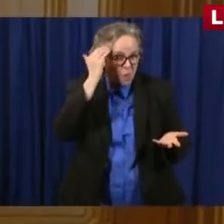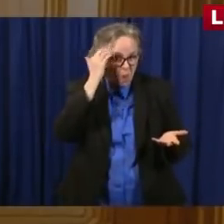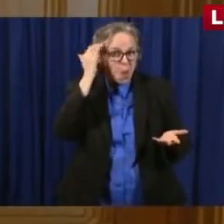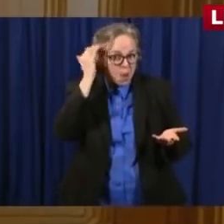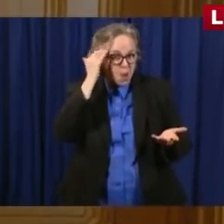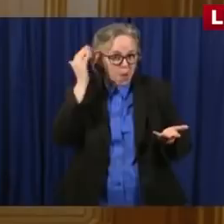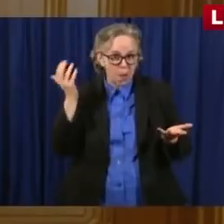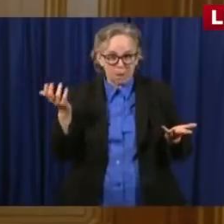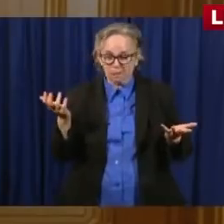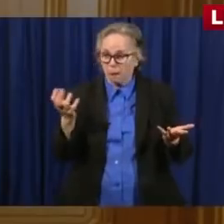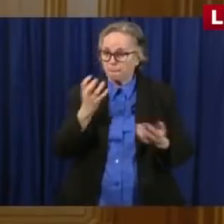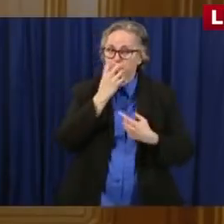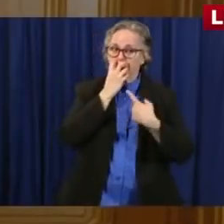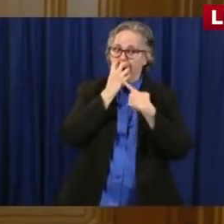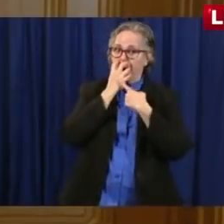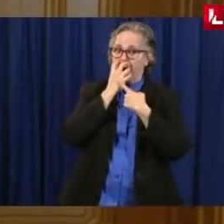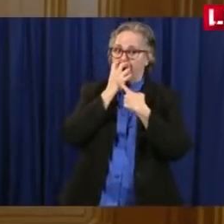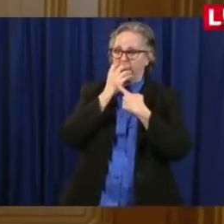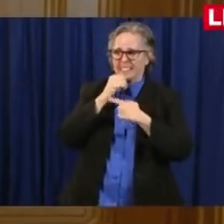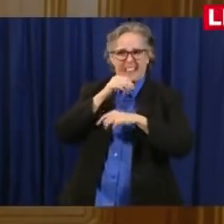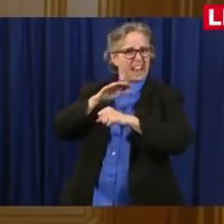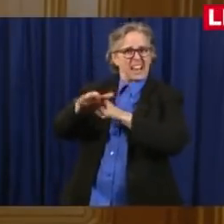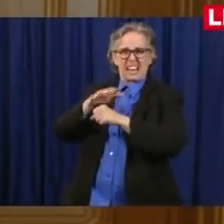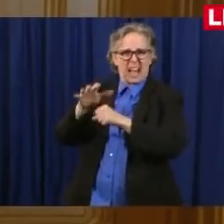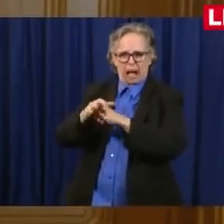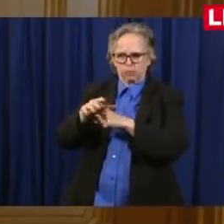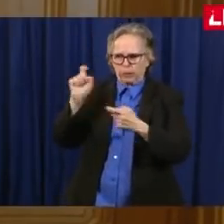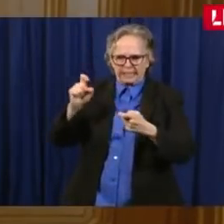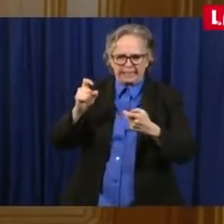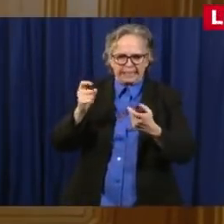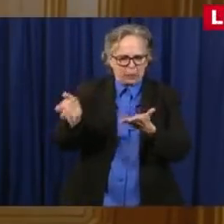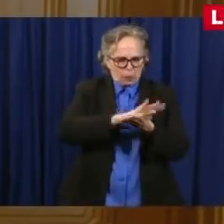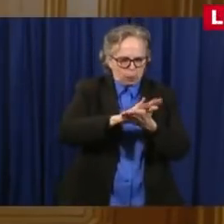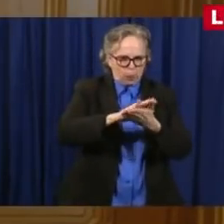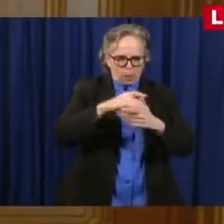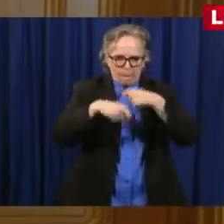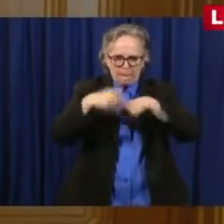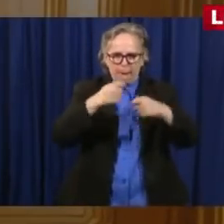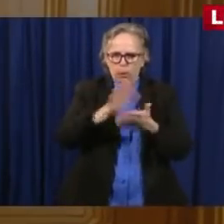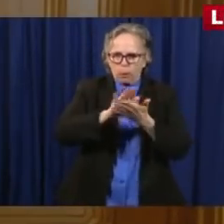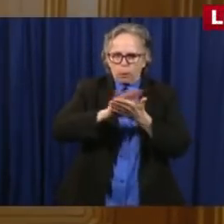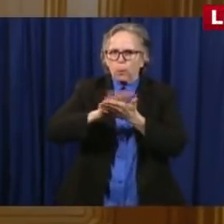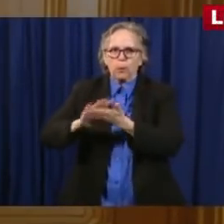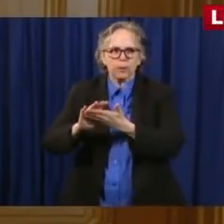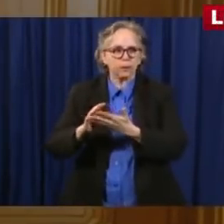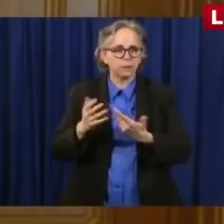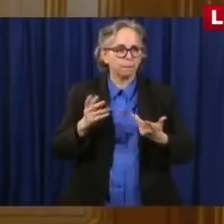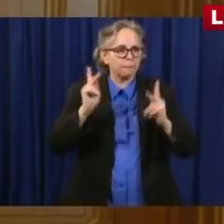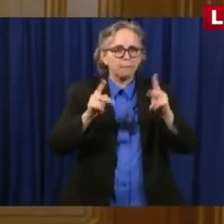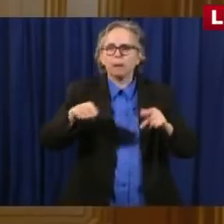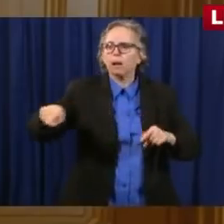WHY IS THIS IMPORTANT? IT IS IMPORTANT BECAUSE WE DON’T HAVE ENOUGH MASKS.